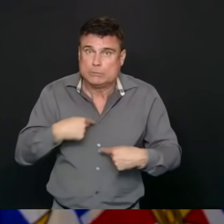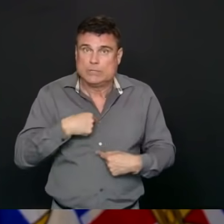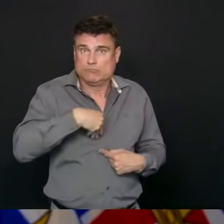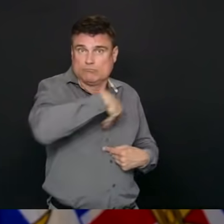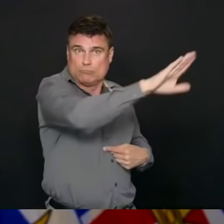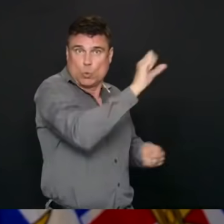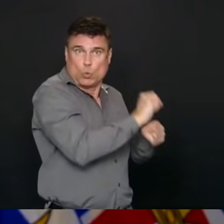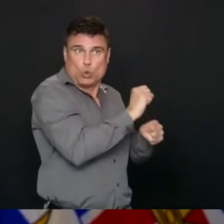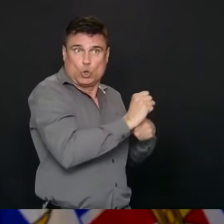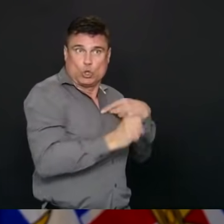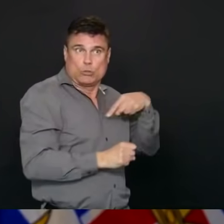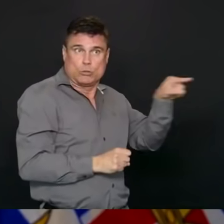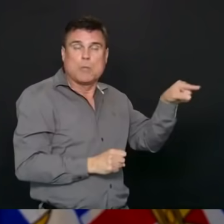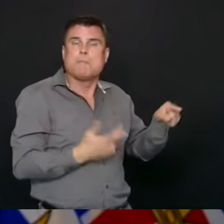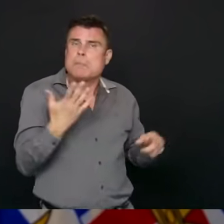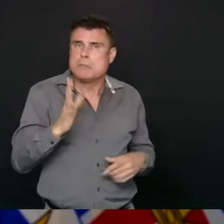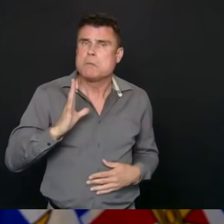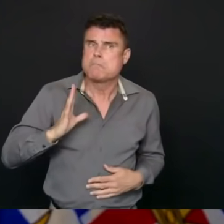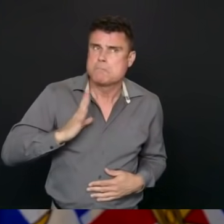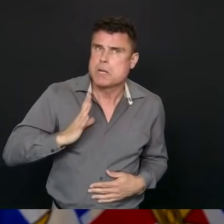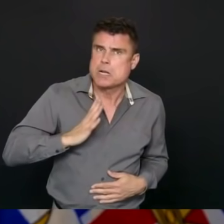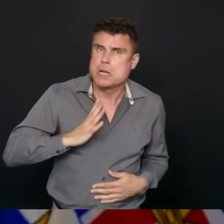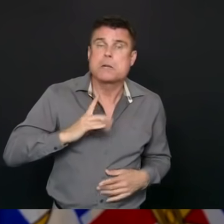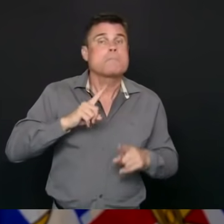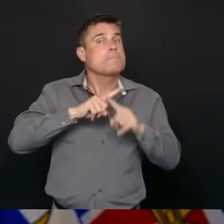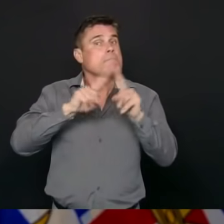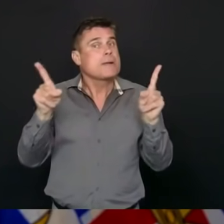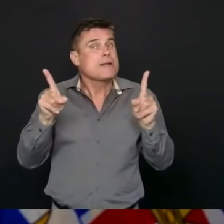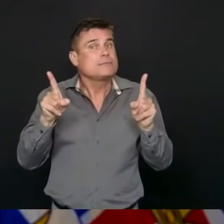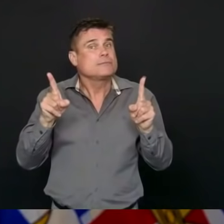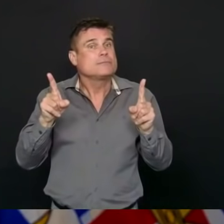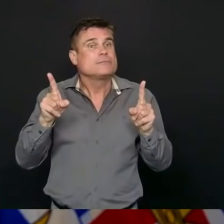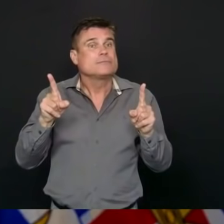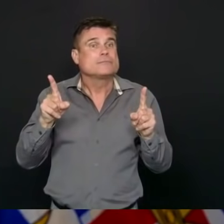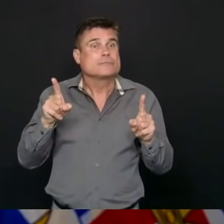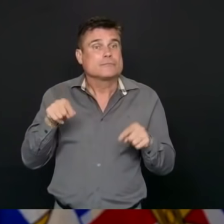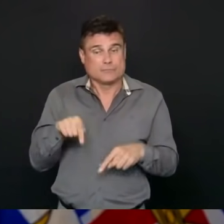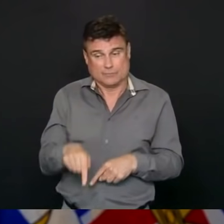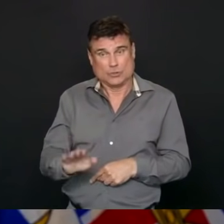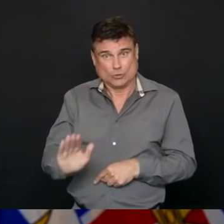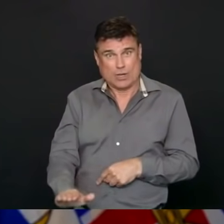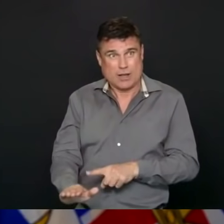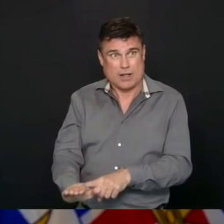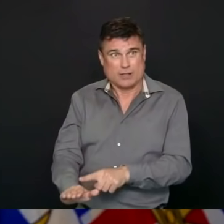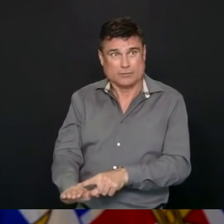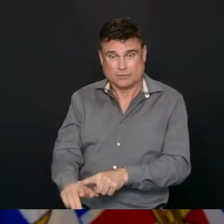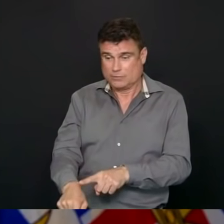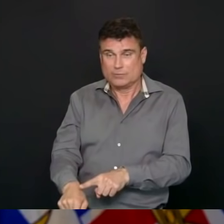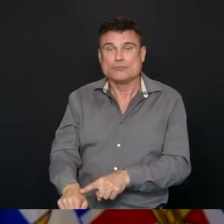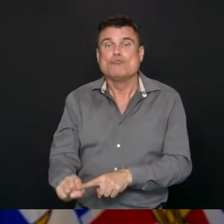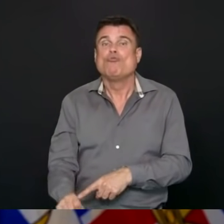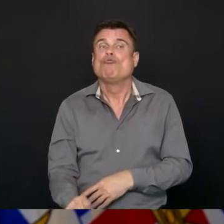This is not going back to where we were in December with multiple mixing and congregating. We still want to keep close but we need to